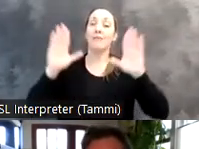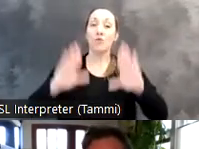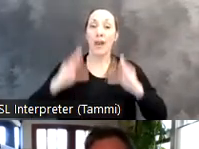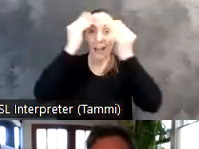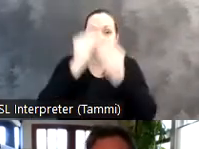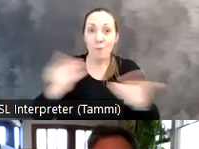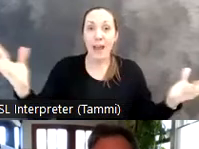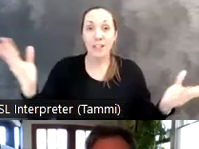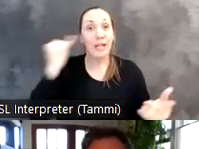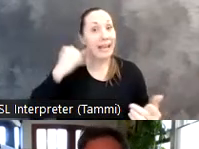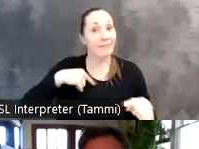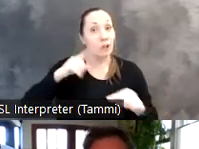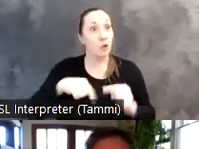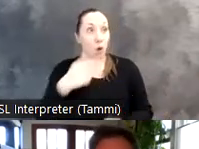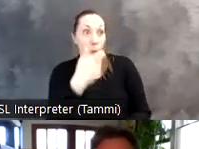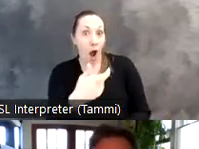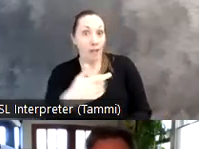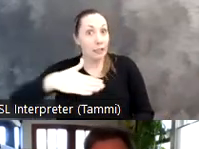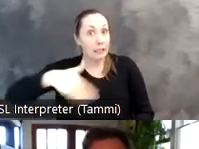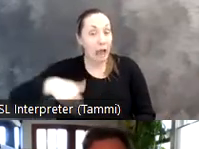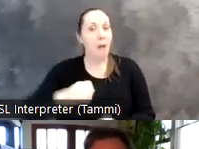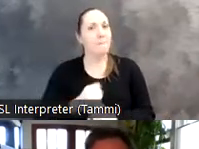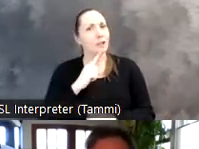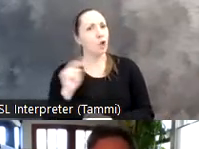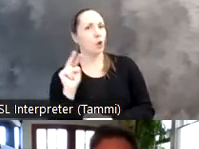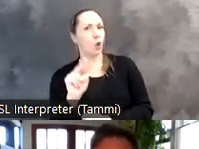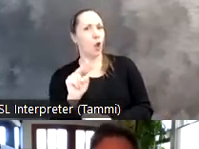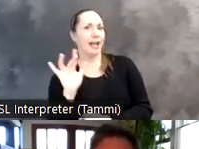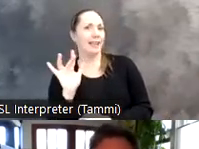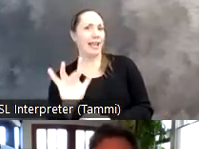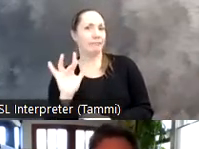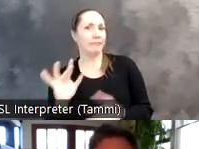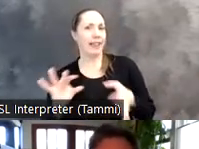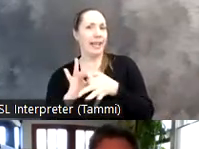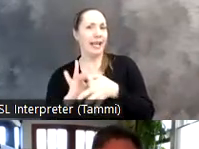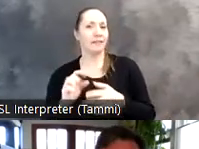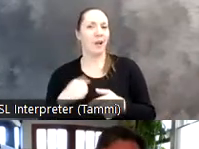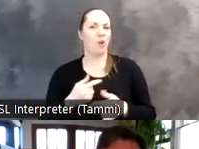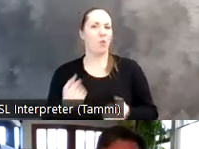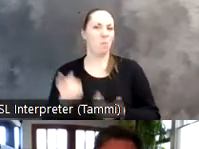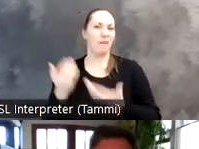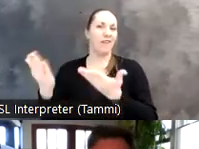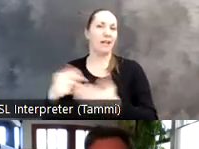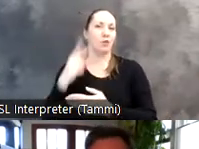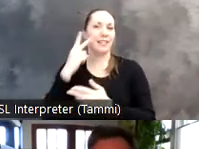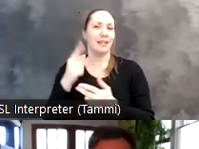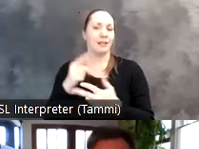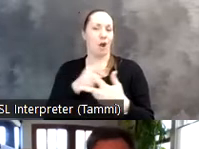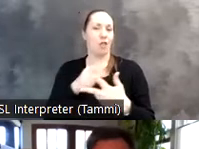event, it has been an excellent last two days, a lot of incredible information, if you haven't had a chance to see it, participate with it,